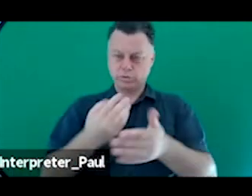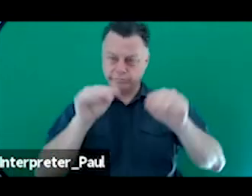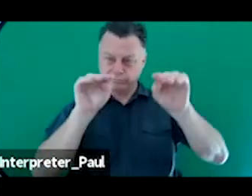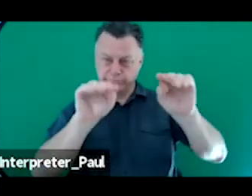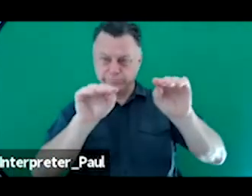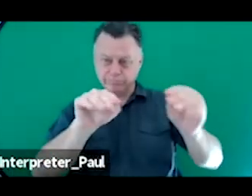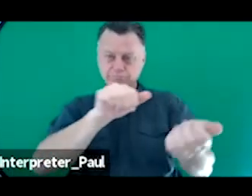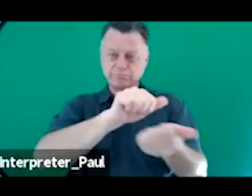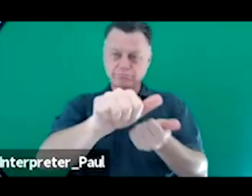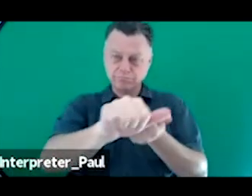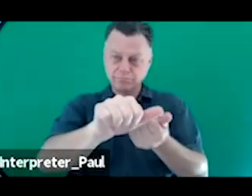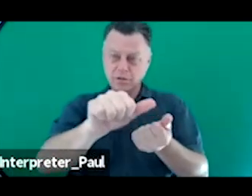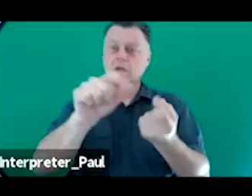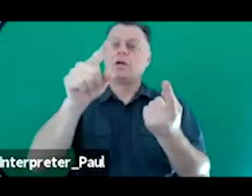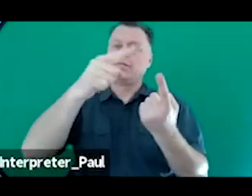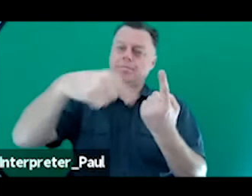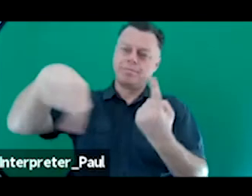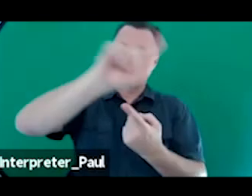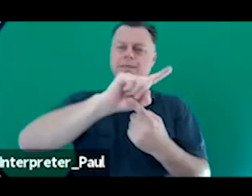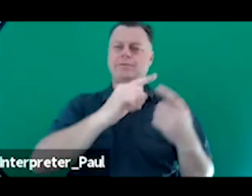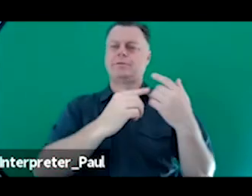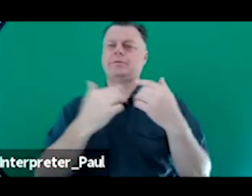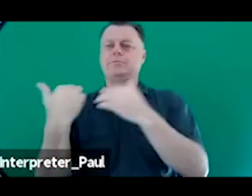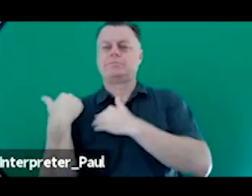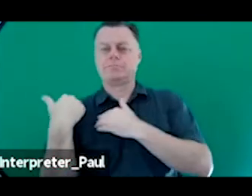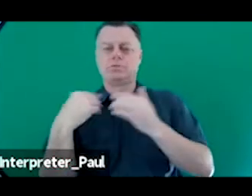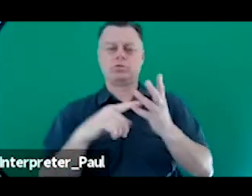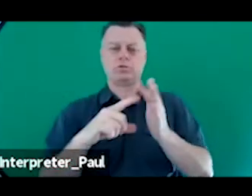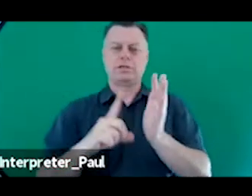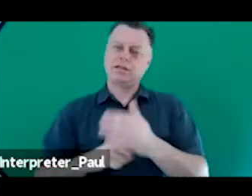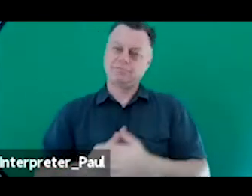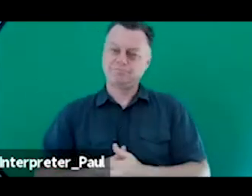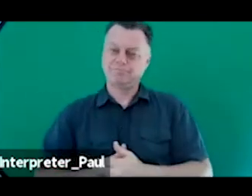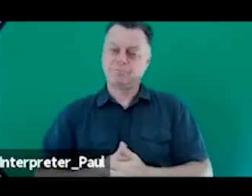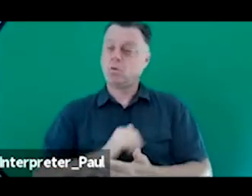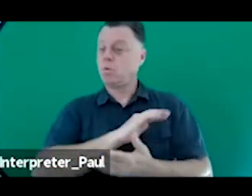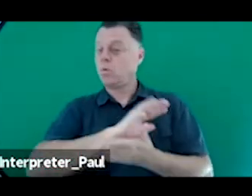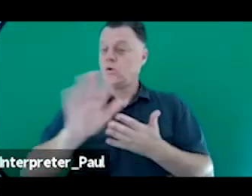are the ones who are supposed to be making everything more accessible for those students.